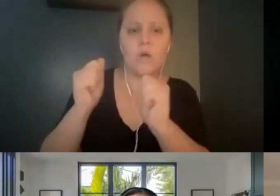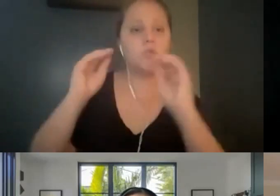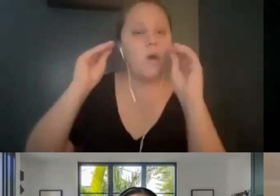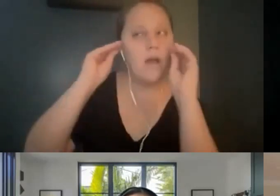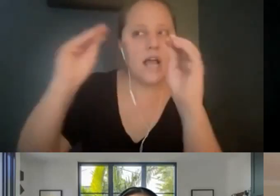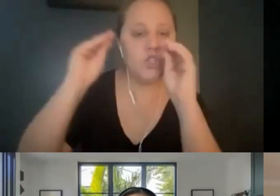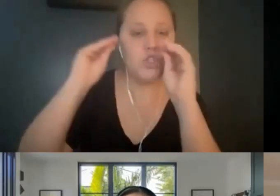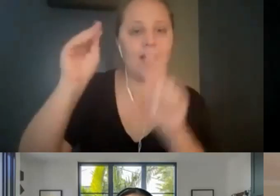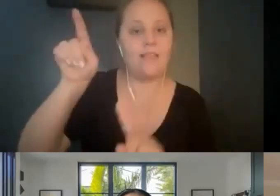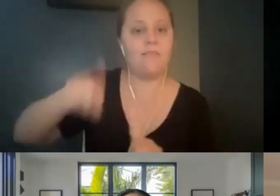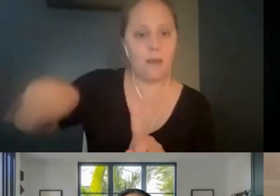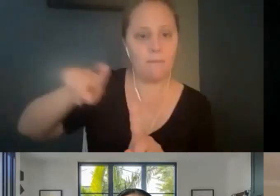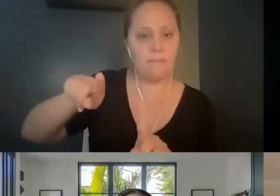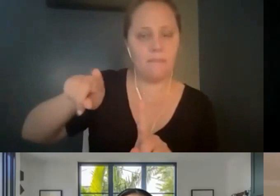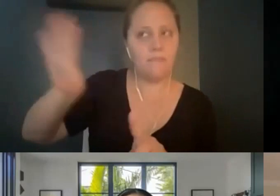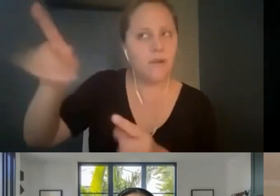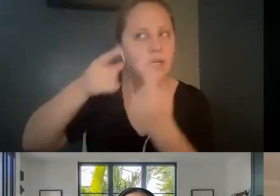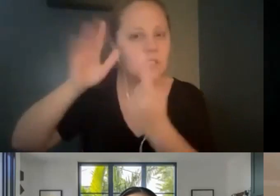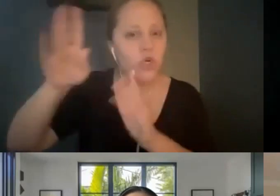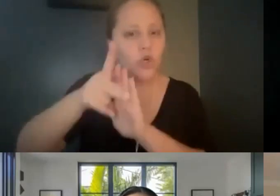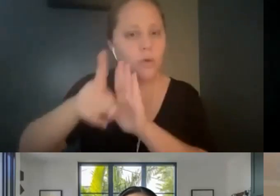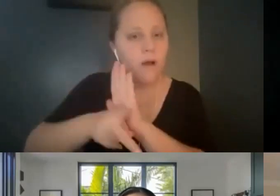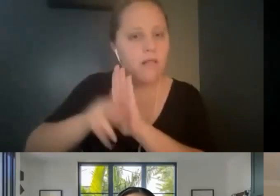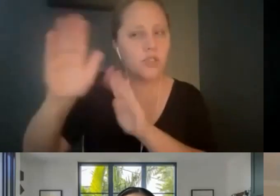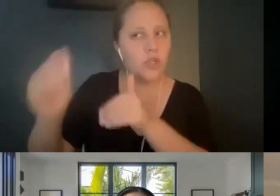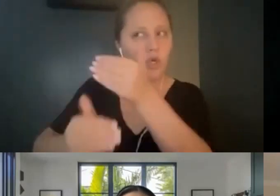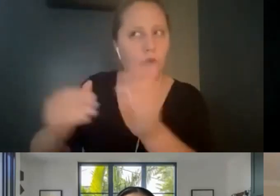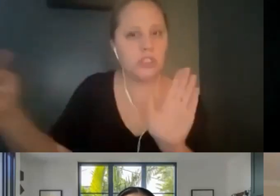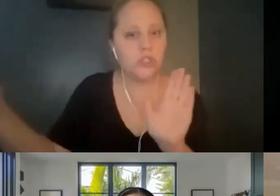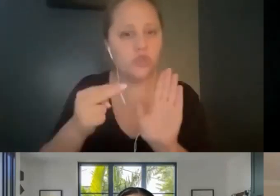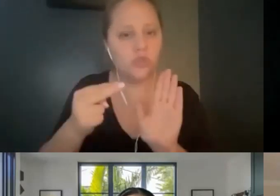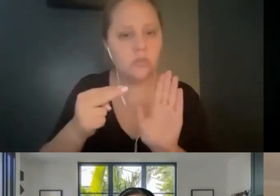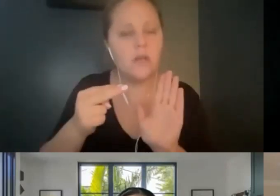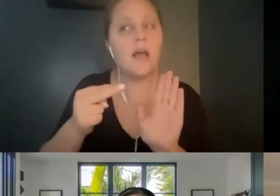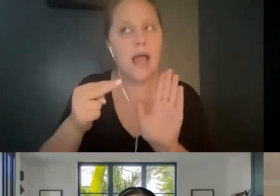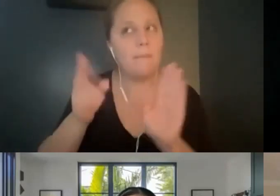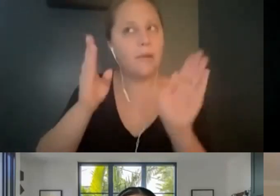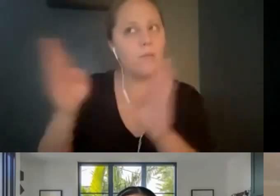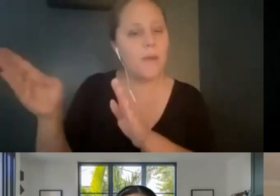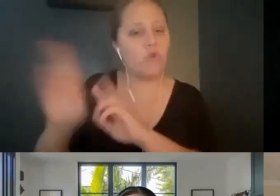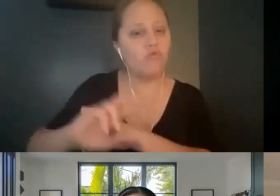look at their policies and procedures, and be prepared and,